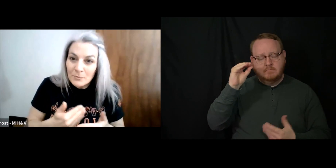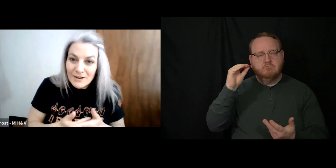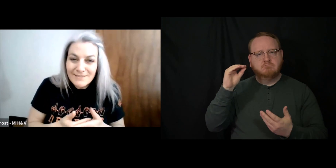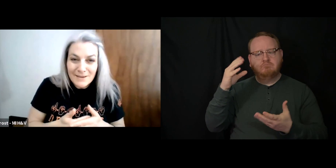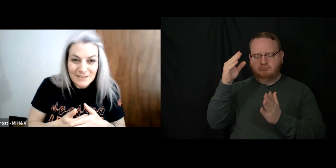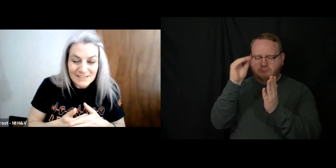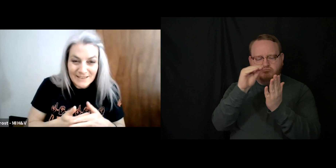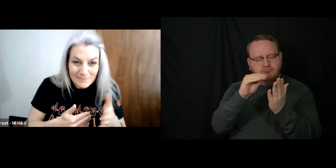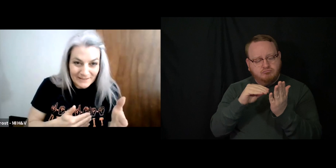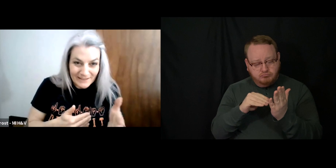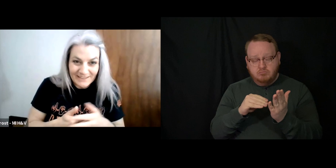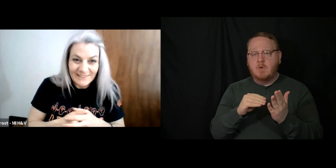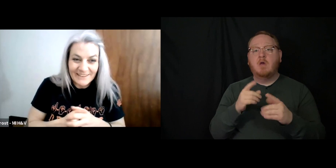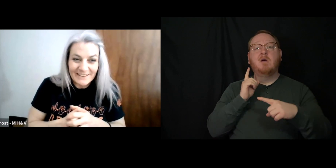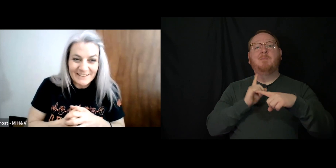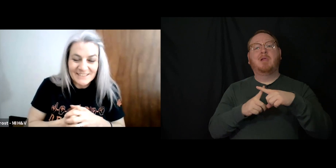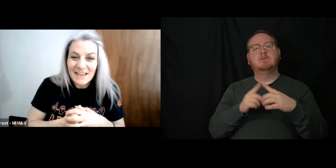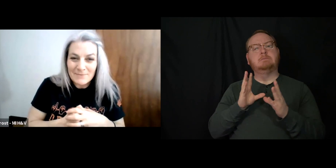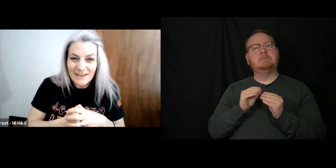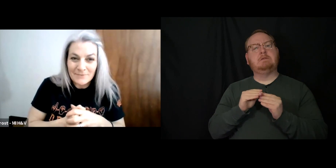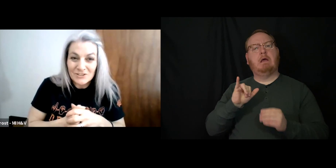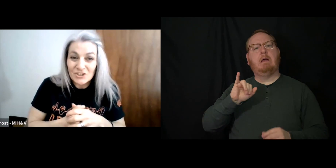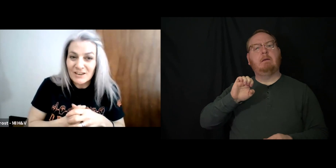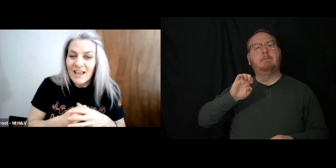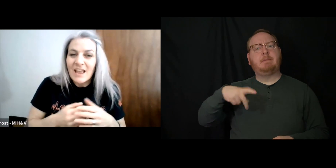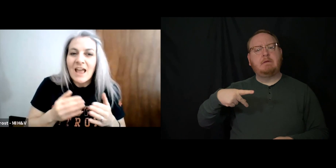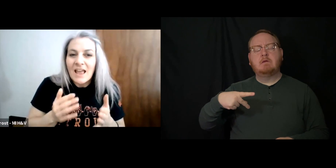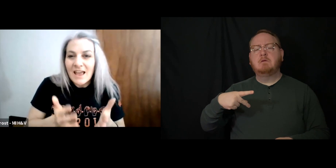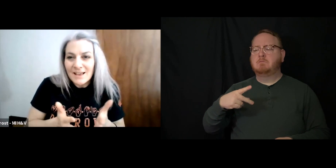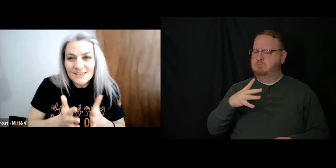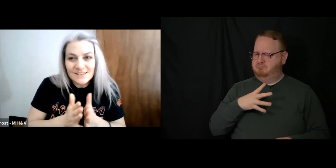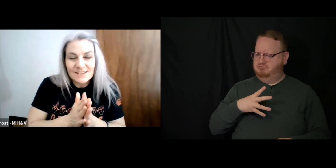bring them into the IEP like like Tabby had mentioned as